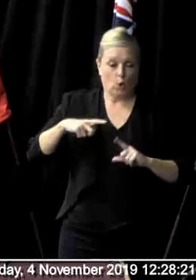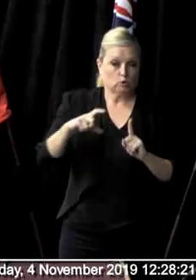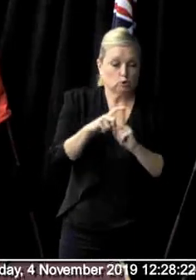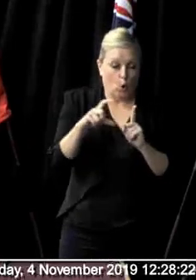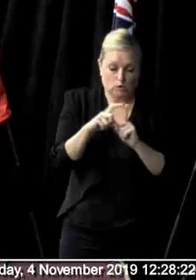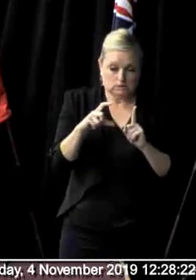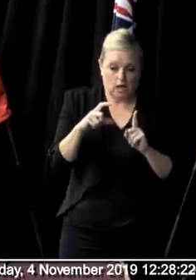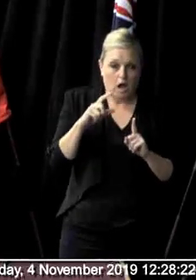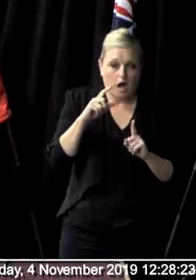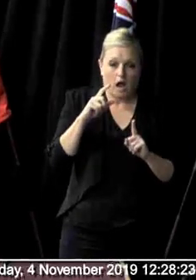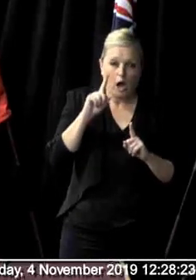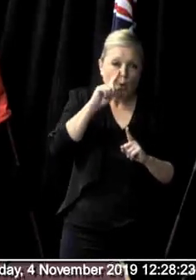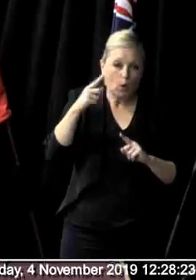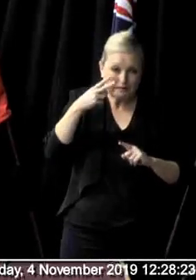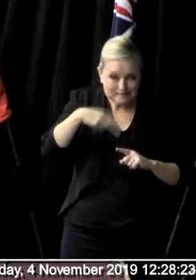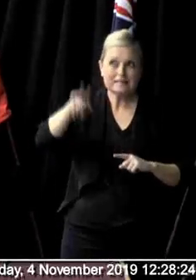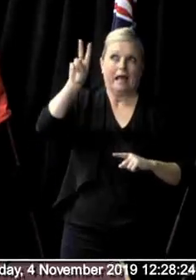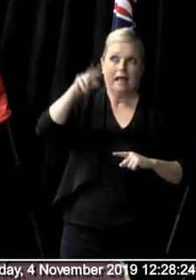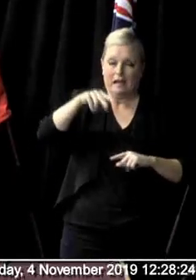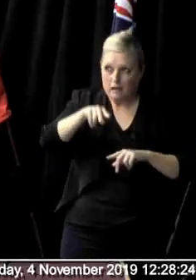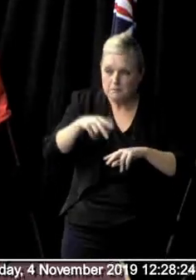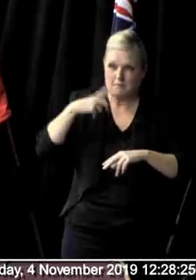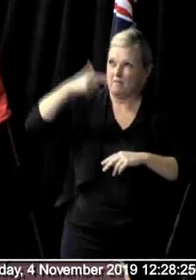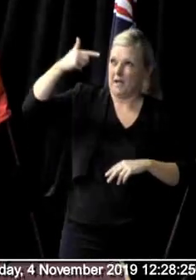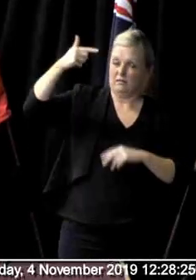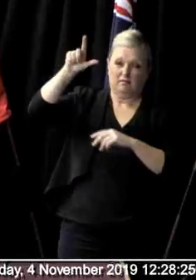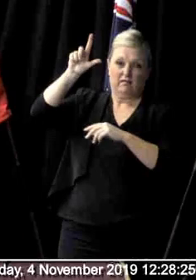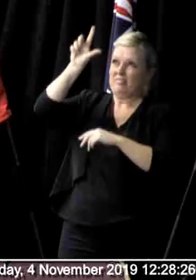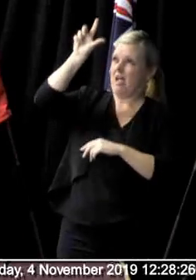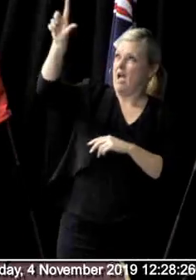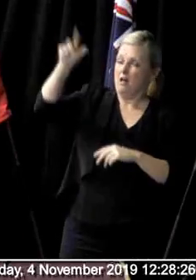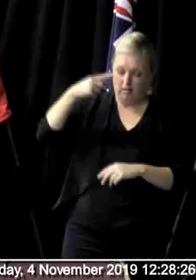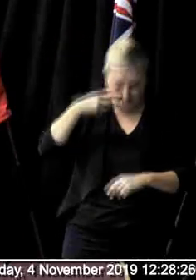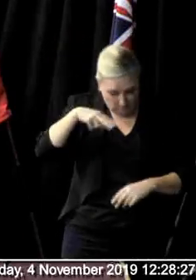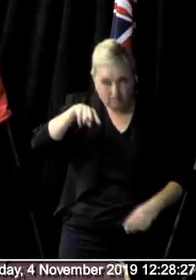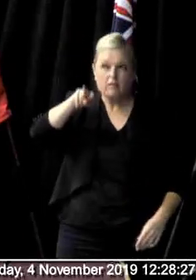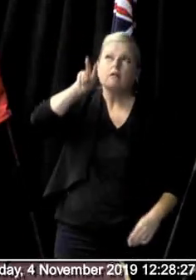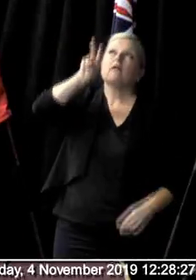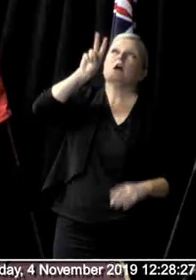because of the way her vision is, and the fact that she would have to – her neck’s quite short,